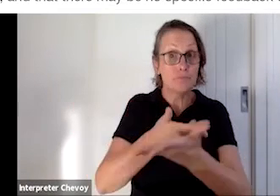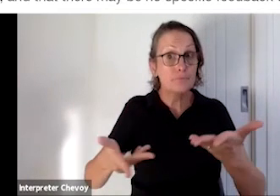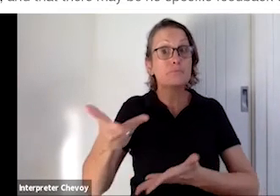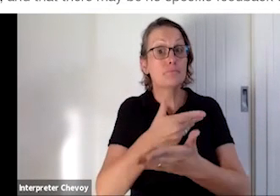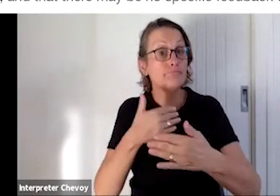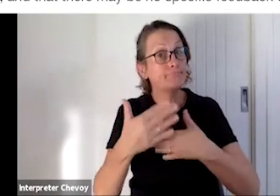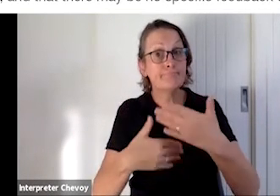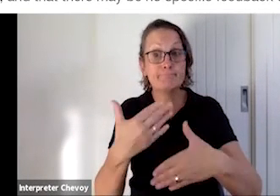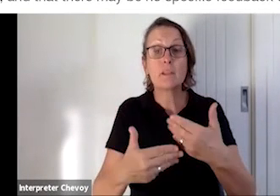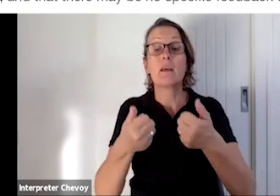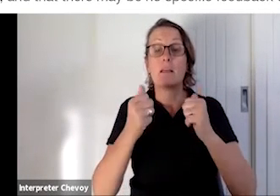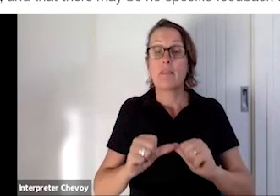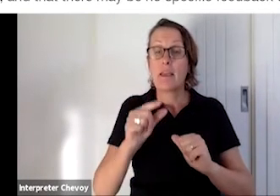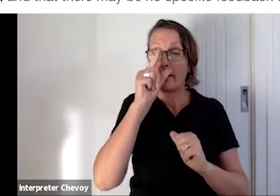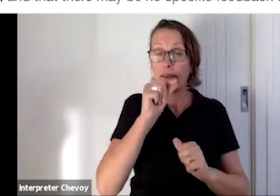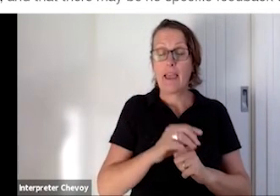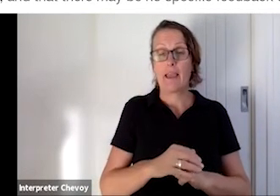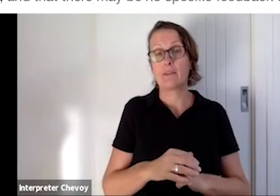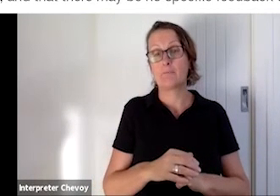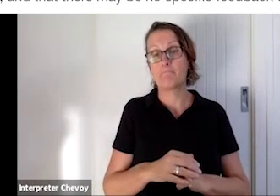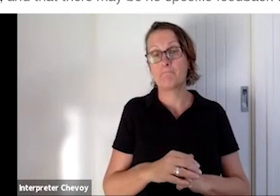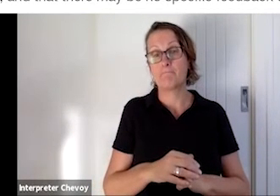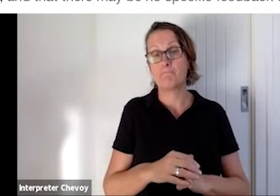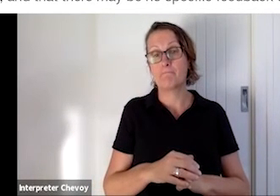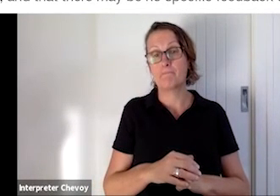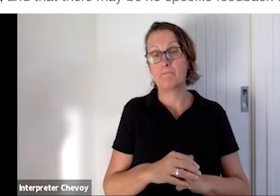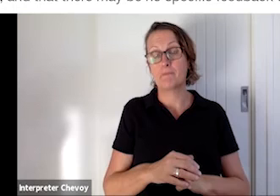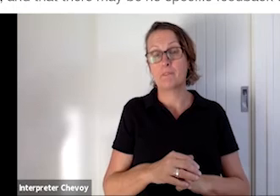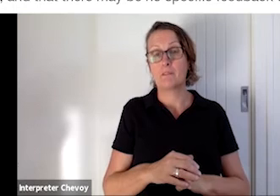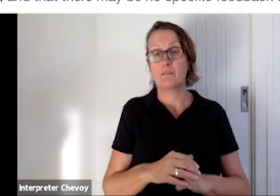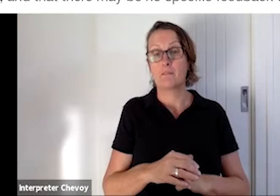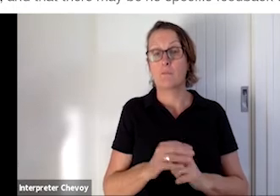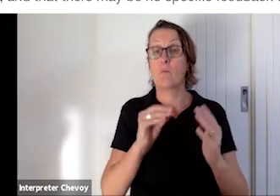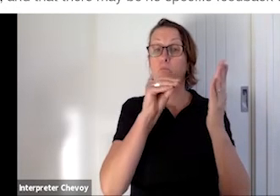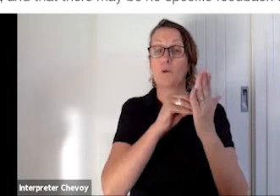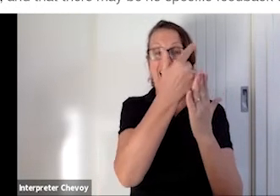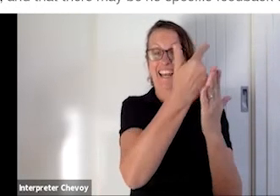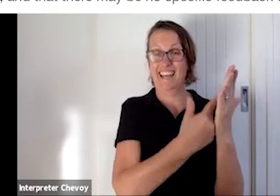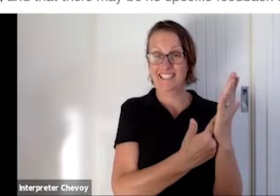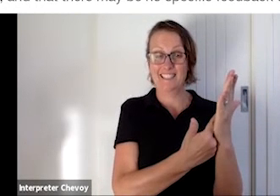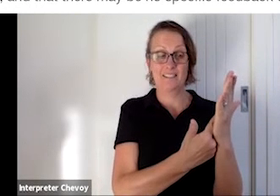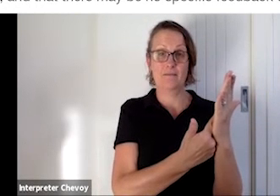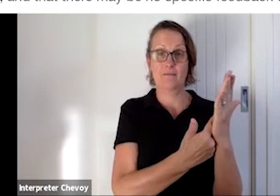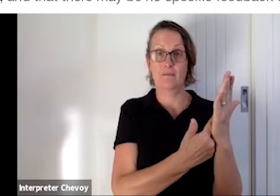they're able to then formulate a list of which ones have scored the highest